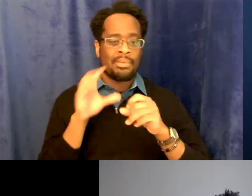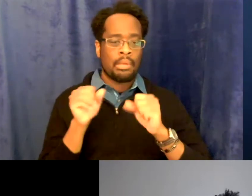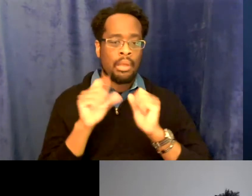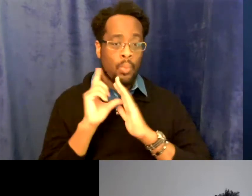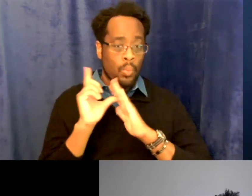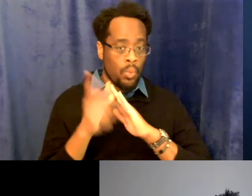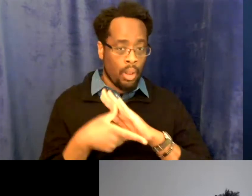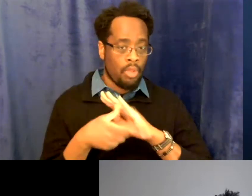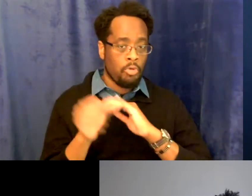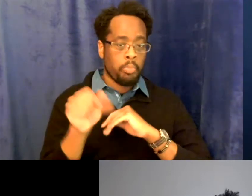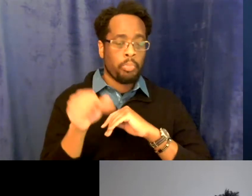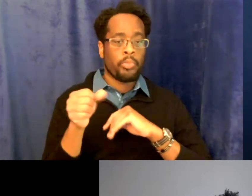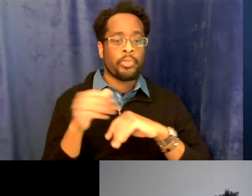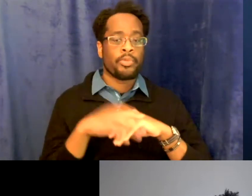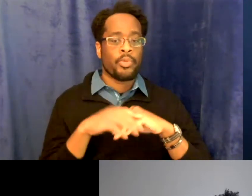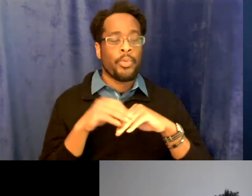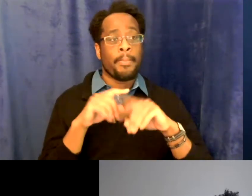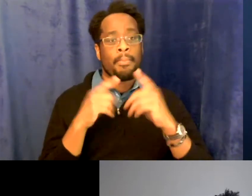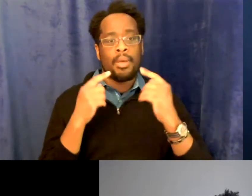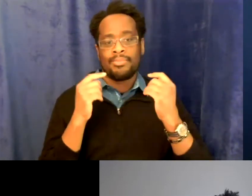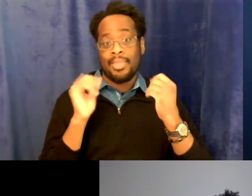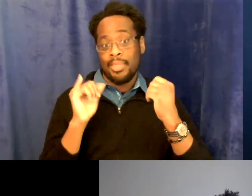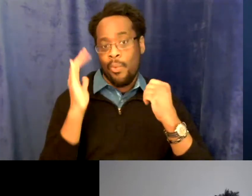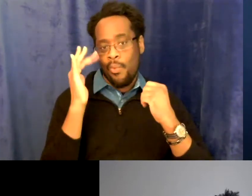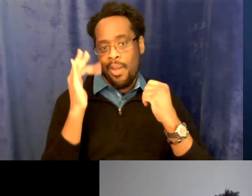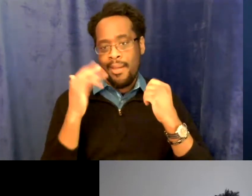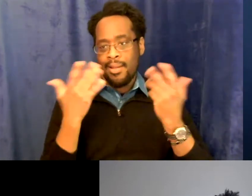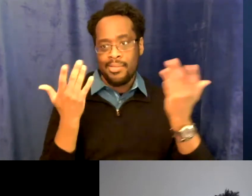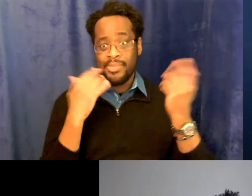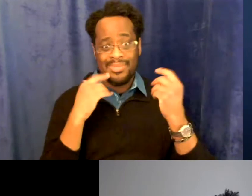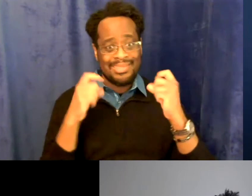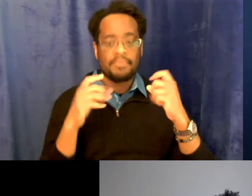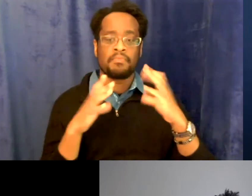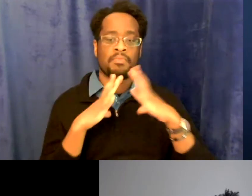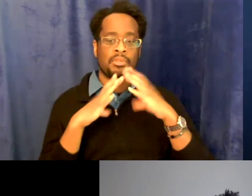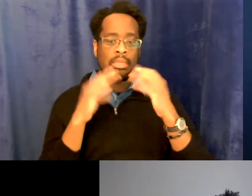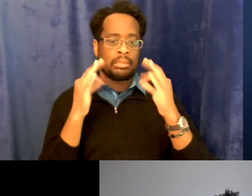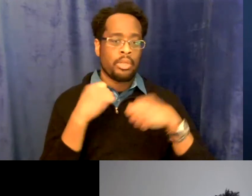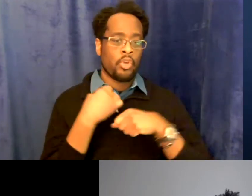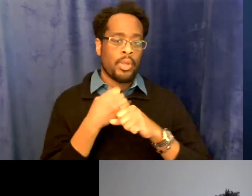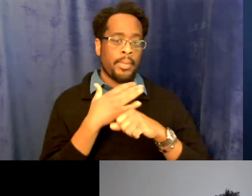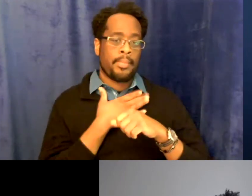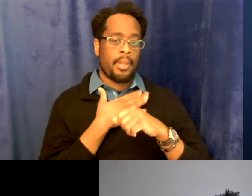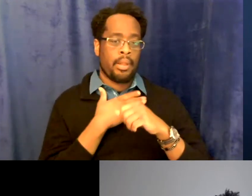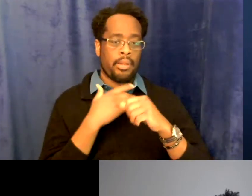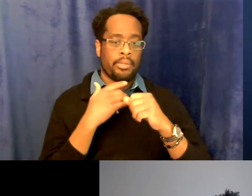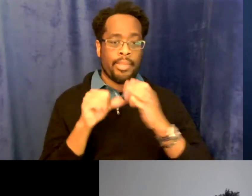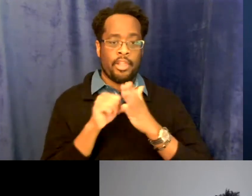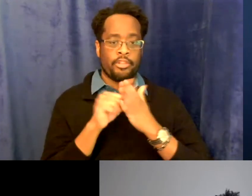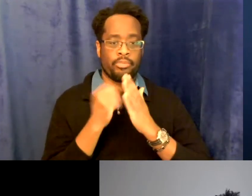but um that takes a while to get into gear but that's why um again we emphasize the need